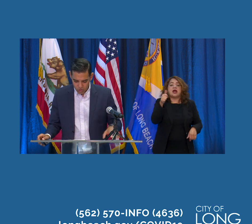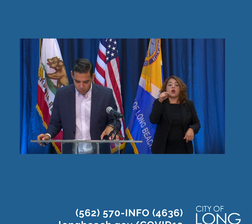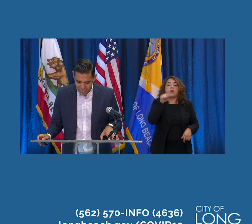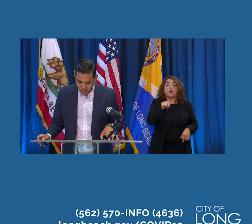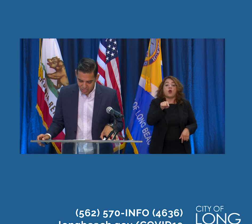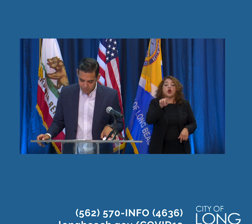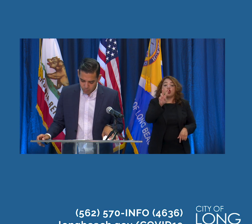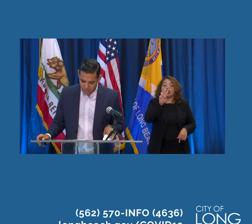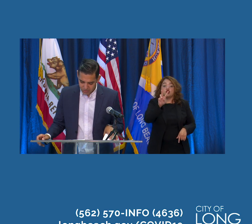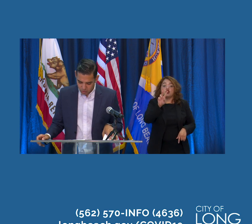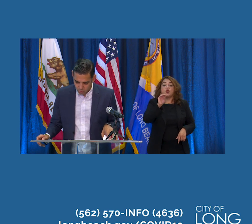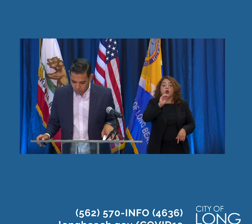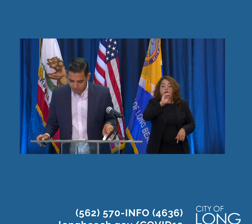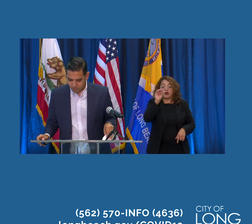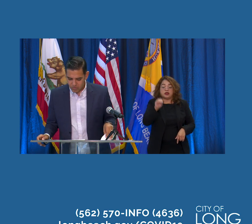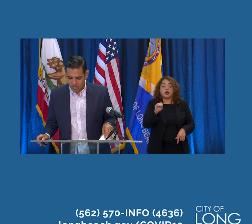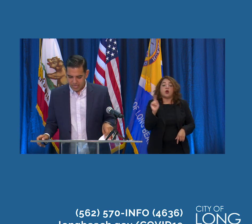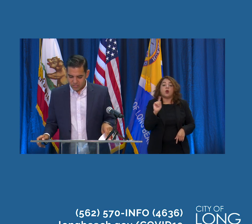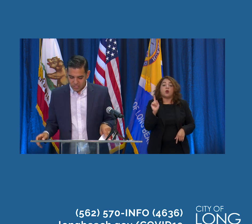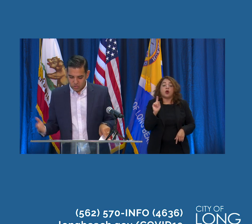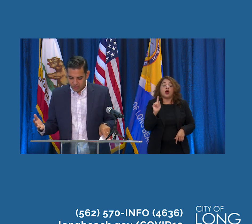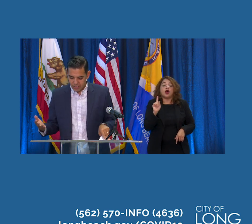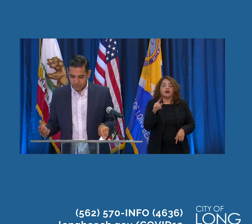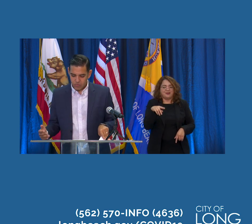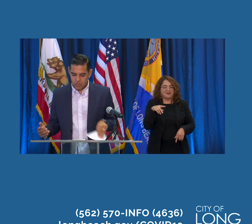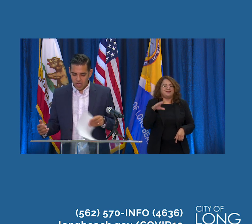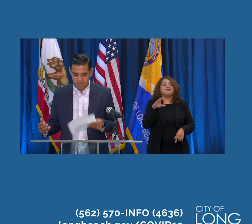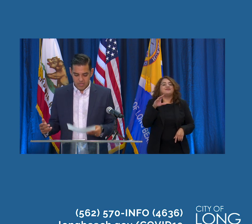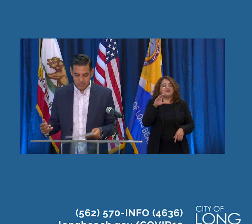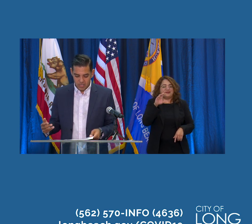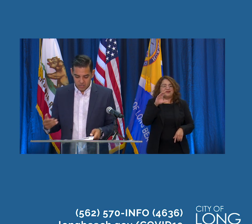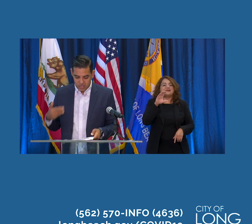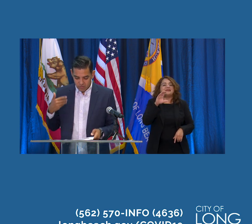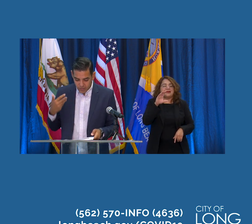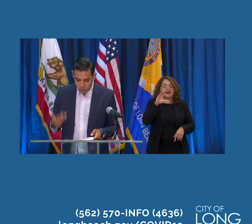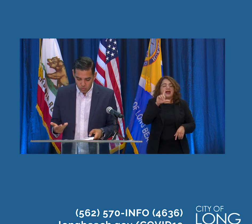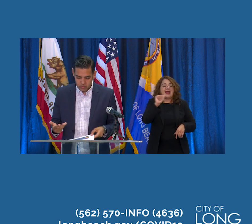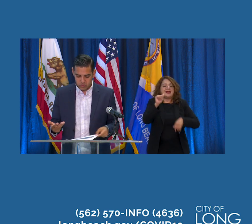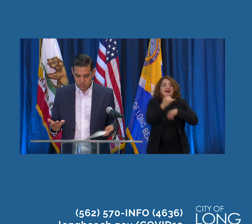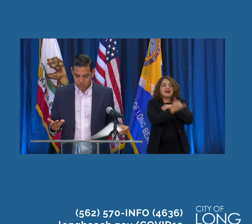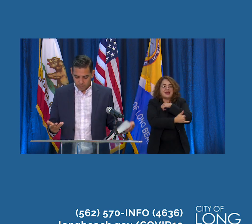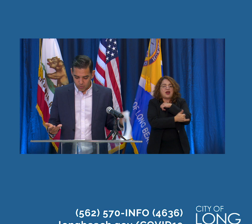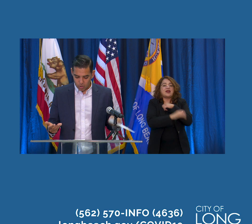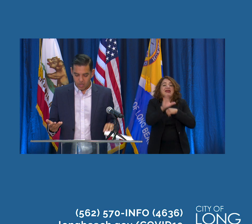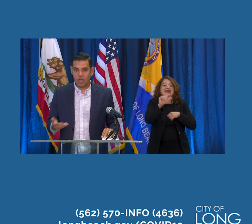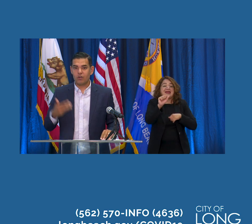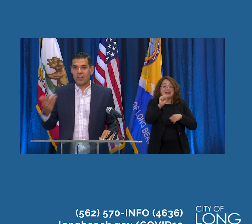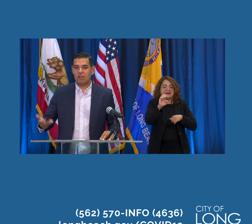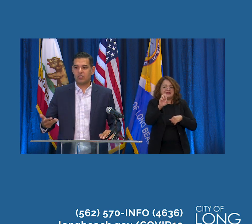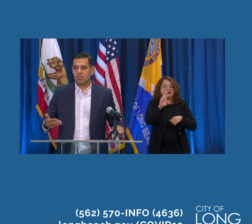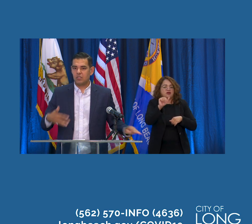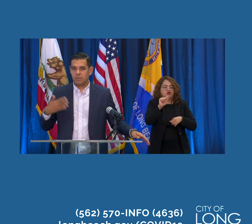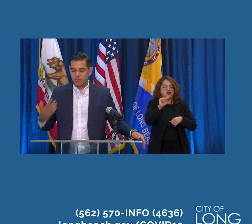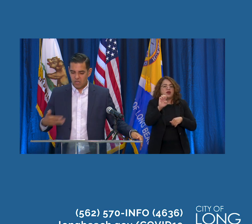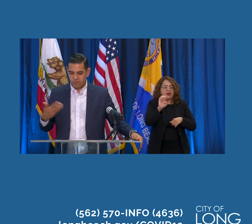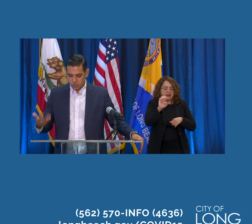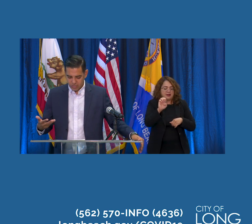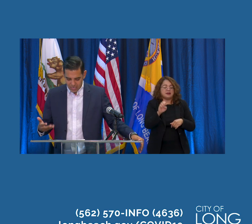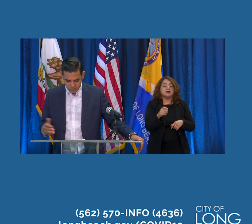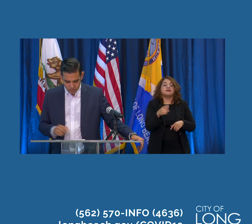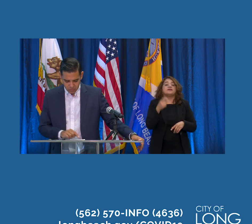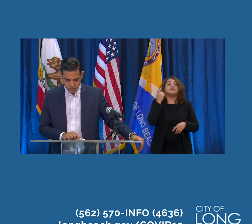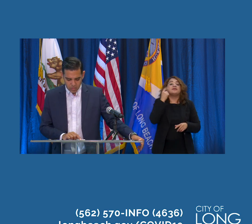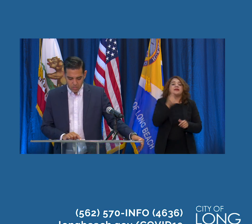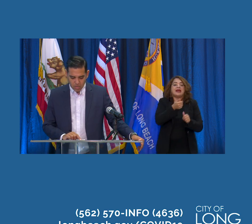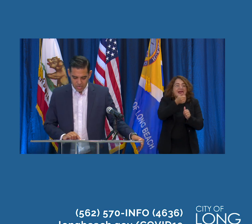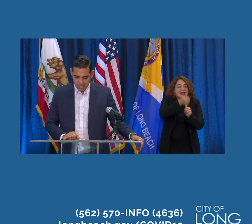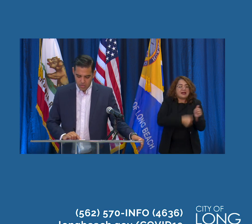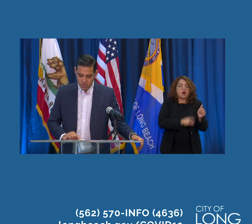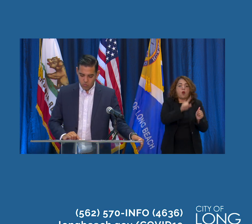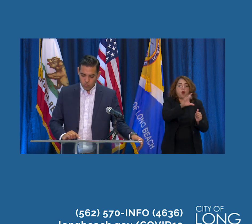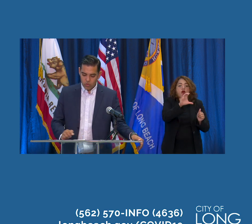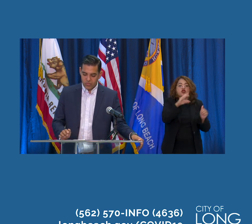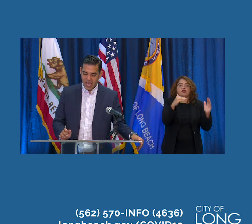So that's 10.2 essentially individuals per one hundred thousand of new cases.